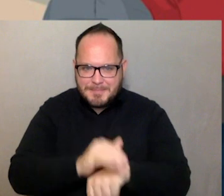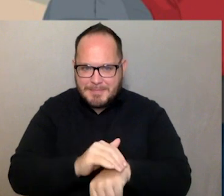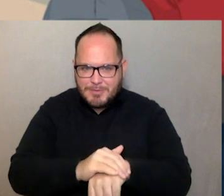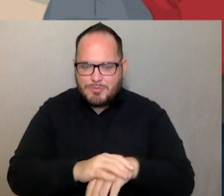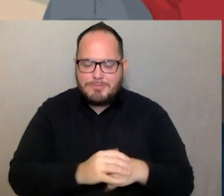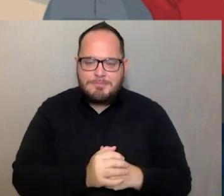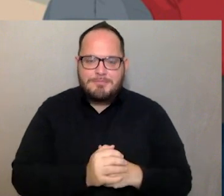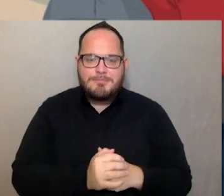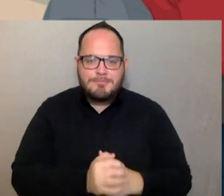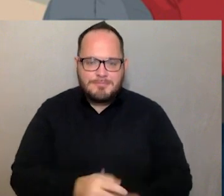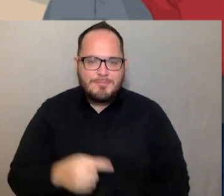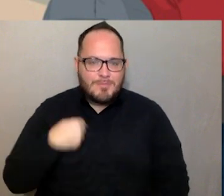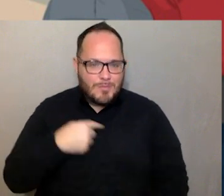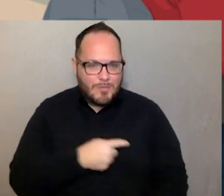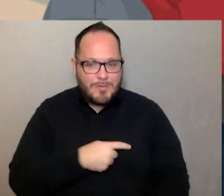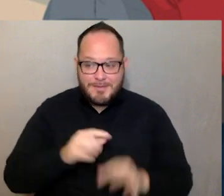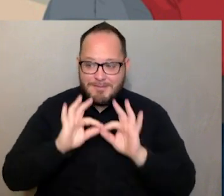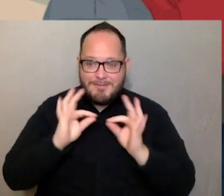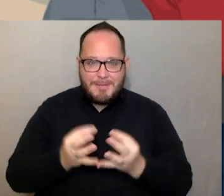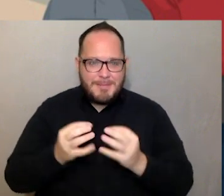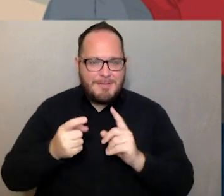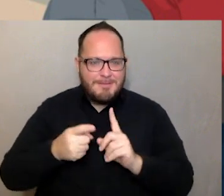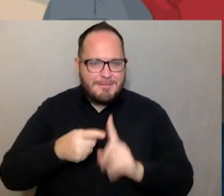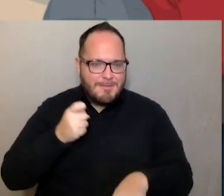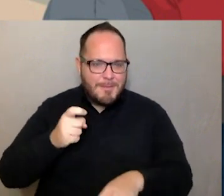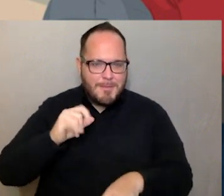YOU NOW TO INTERPRET. >> WE ARE A FAMILY